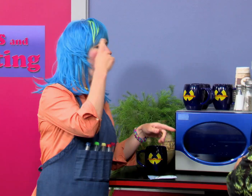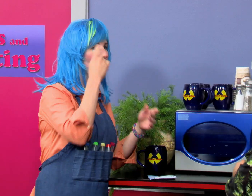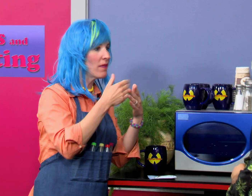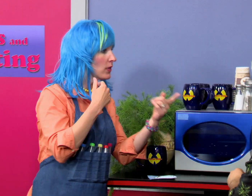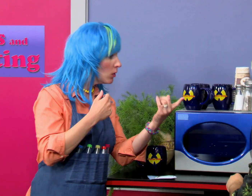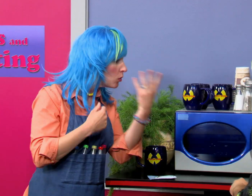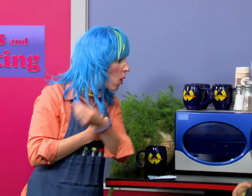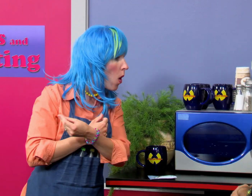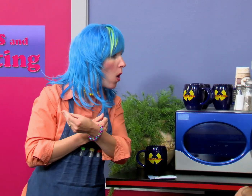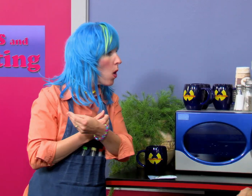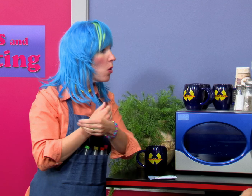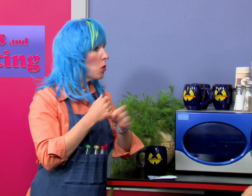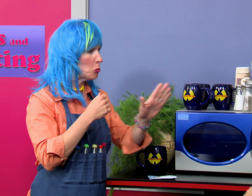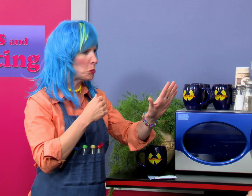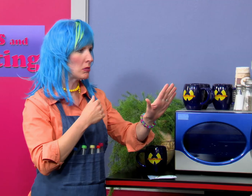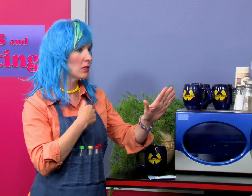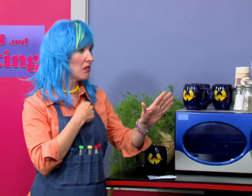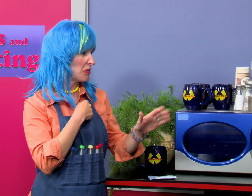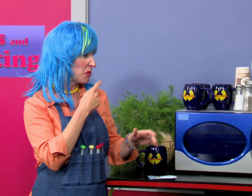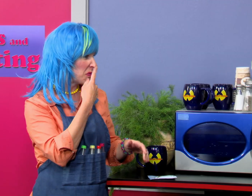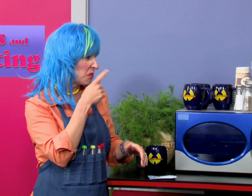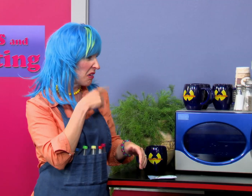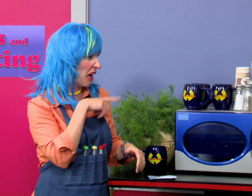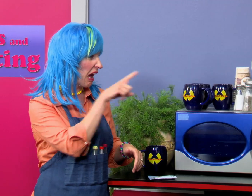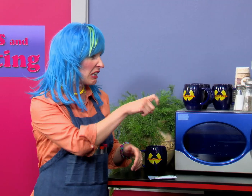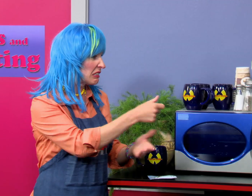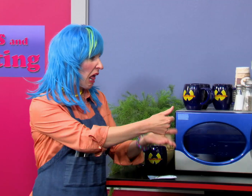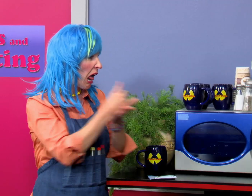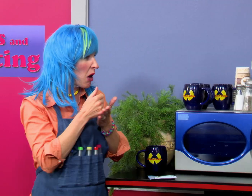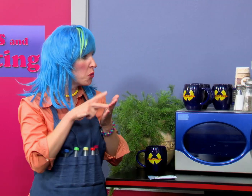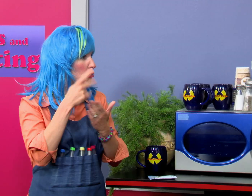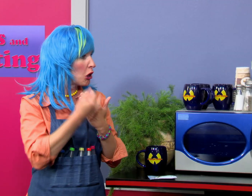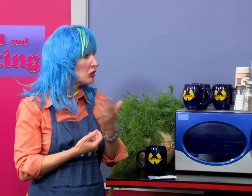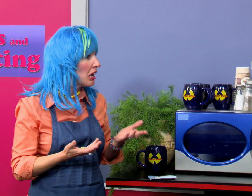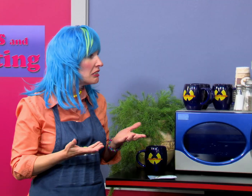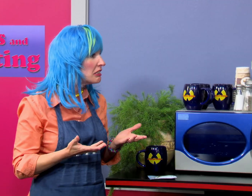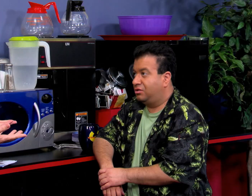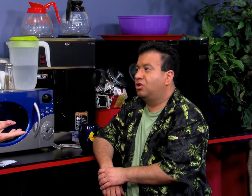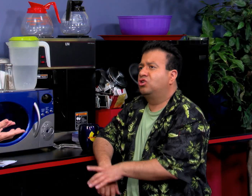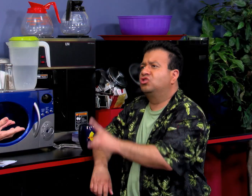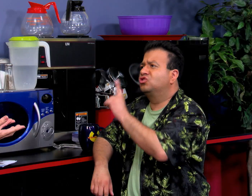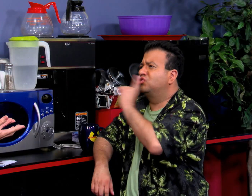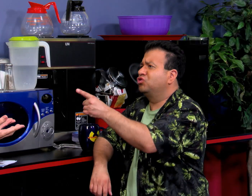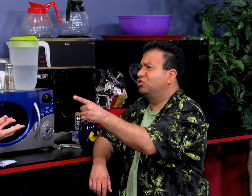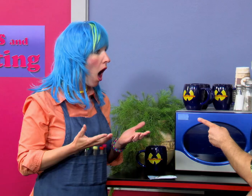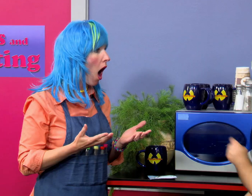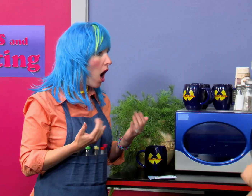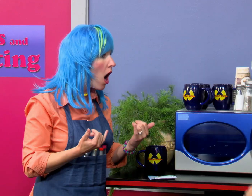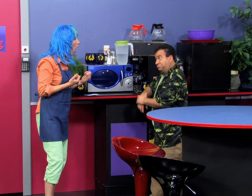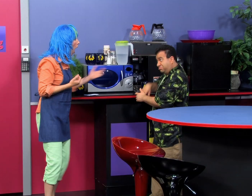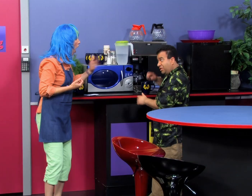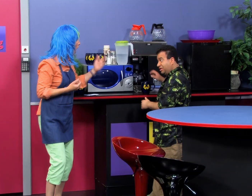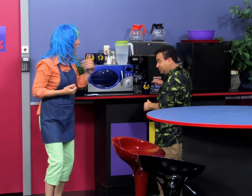OH, BEFORE YOU GO BACK TO WORK, CAN I GET YOUR HELP WITH A PROJECT? SURE. NOW?